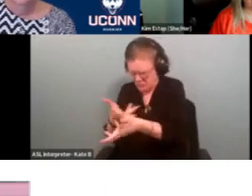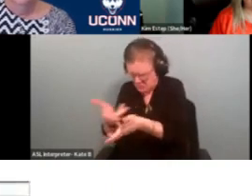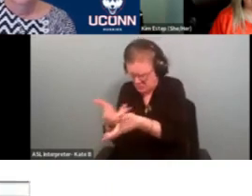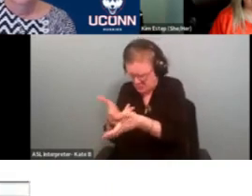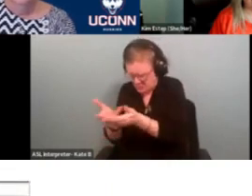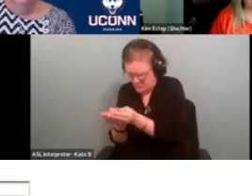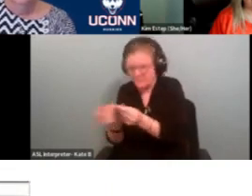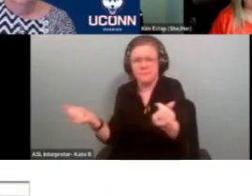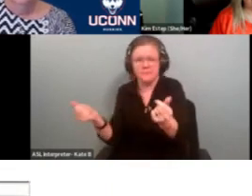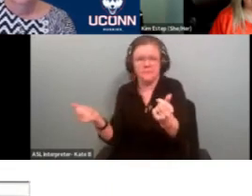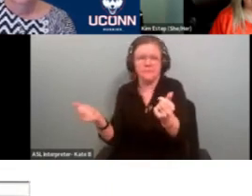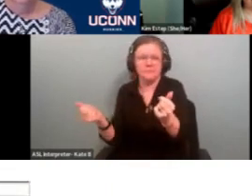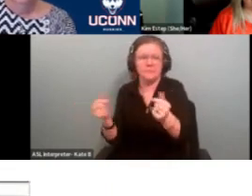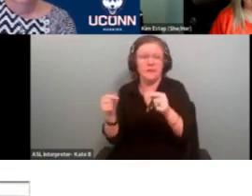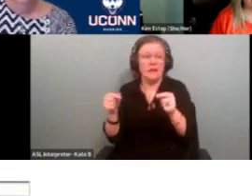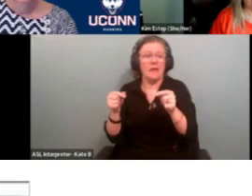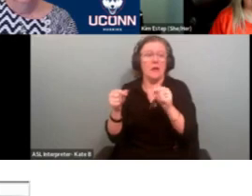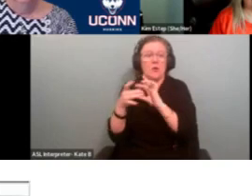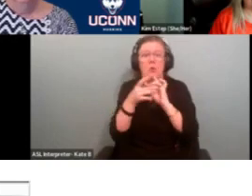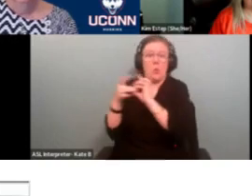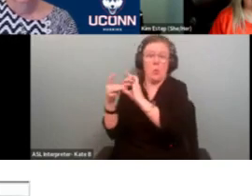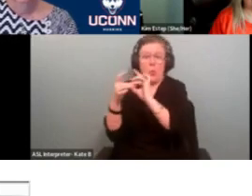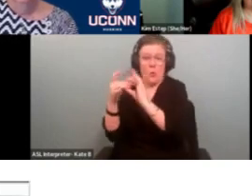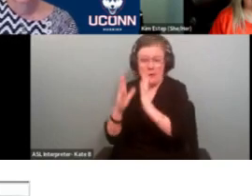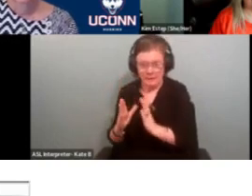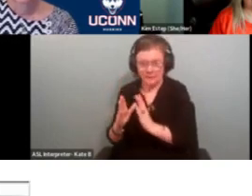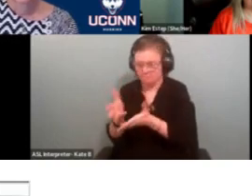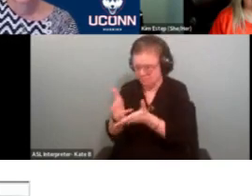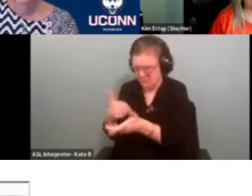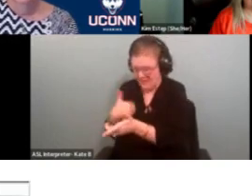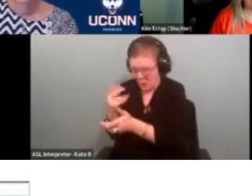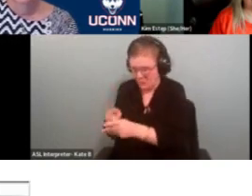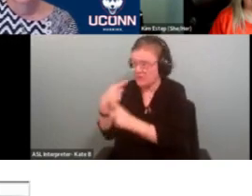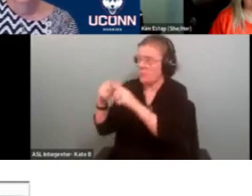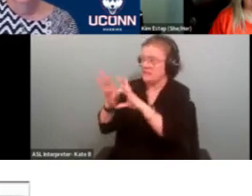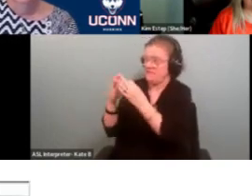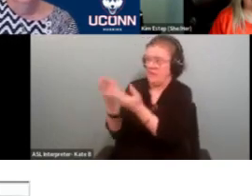wraparound care coordinator works with the young person and their family to convene a team